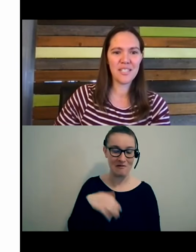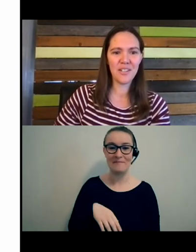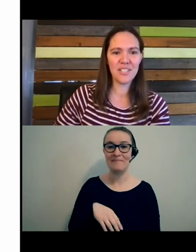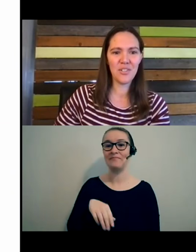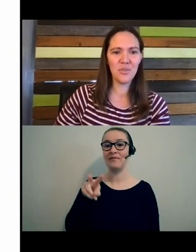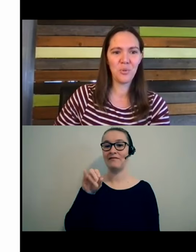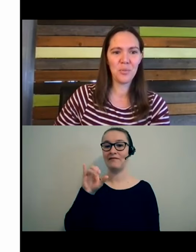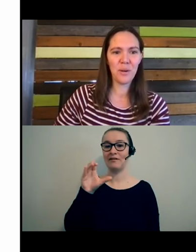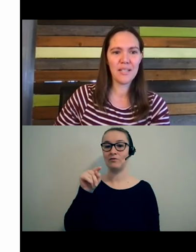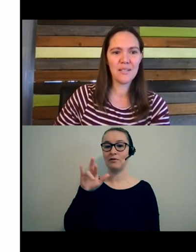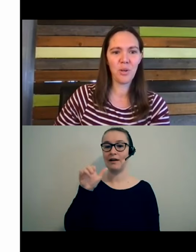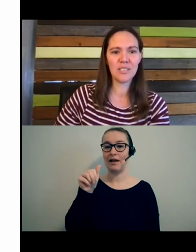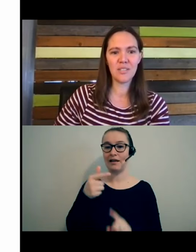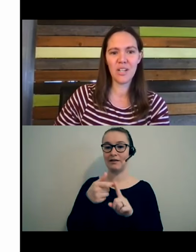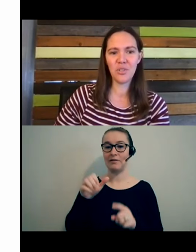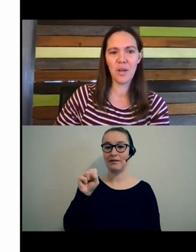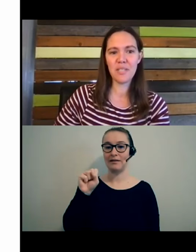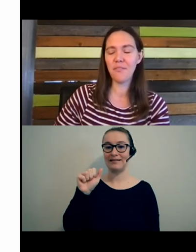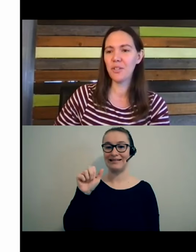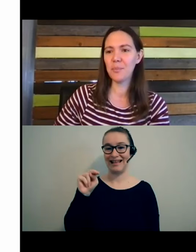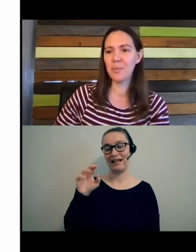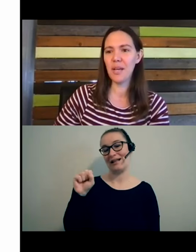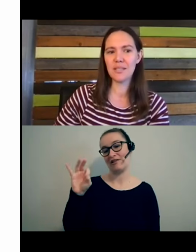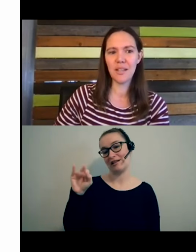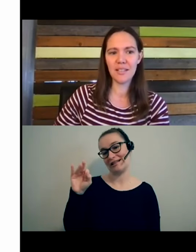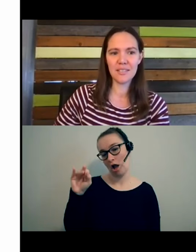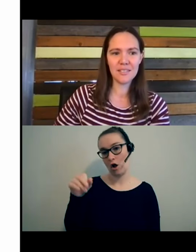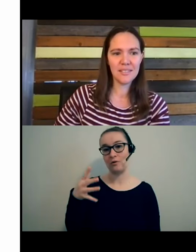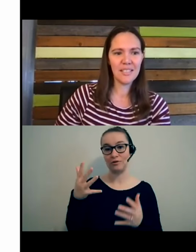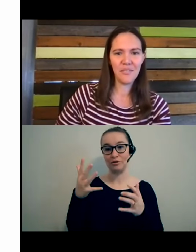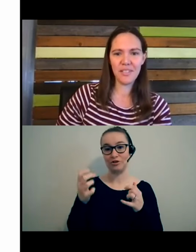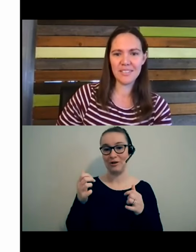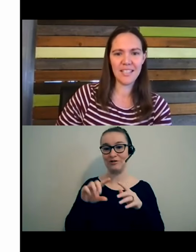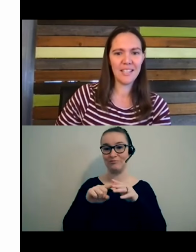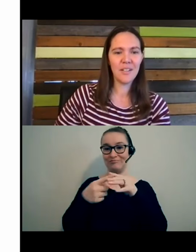is new to WordPress, wants to launch a website for her Pilates classes. Very exciting.